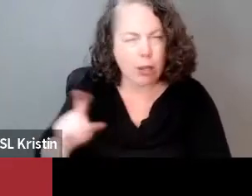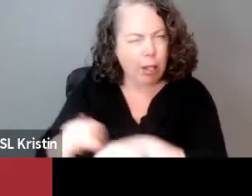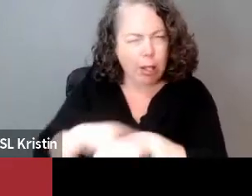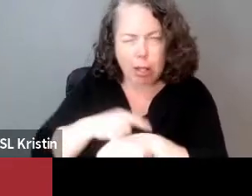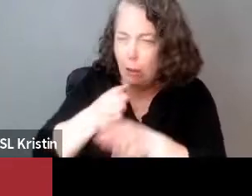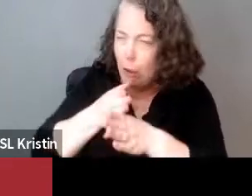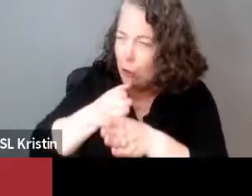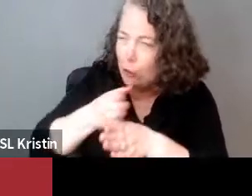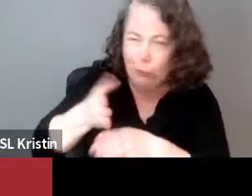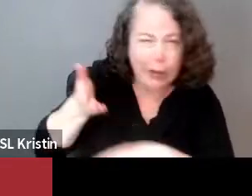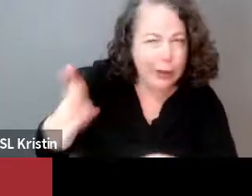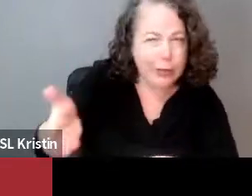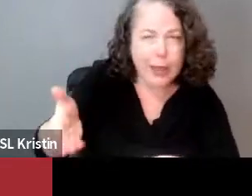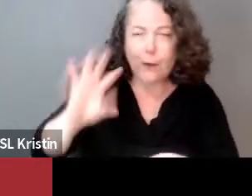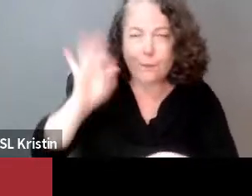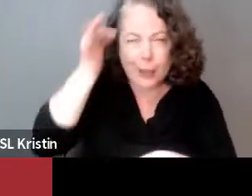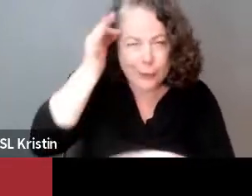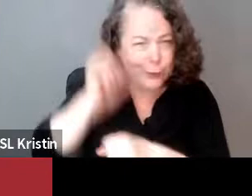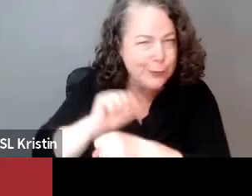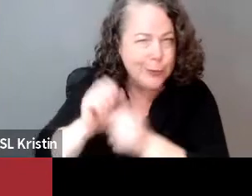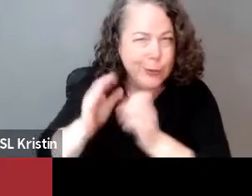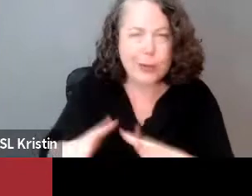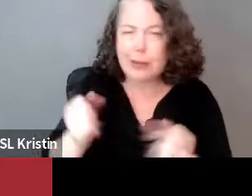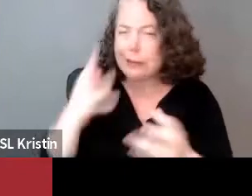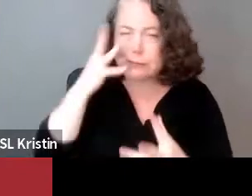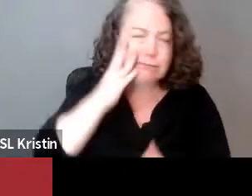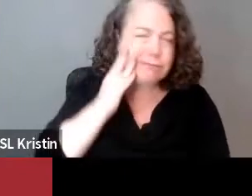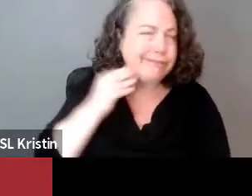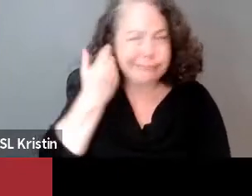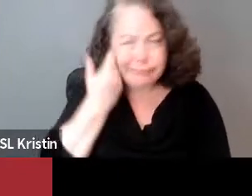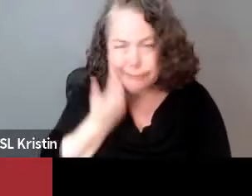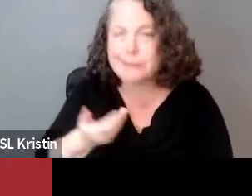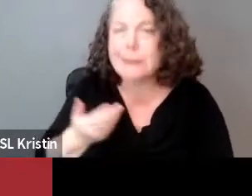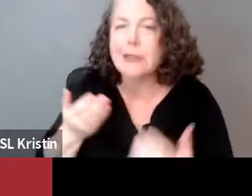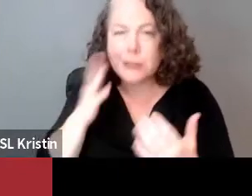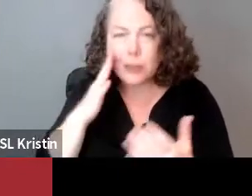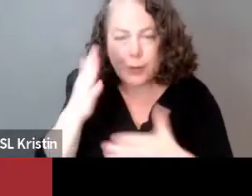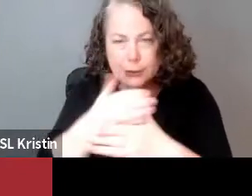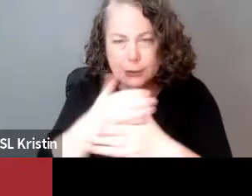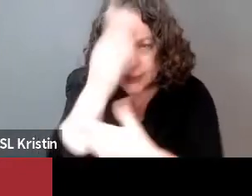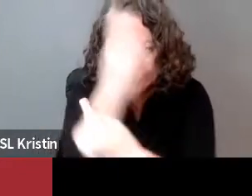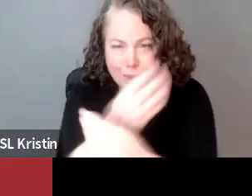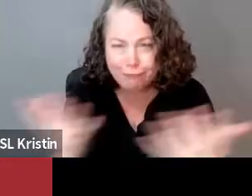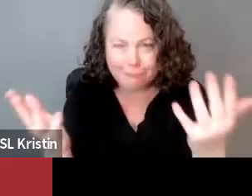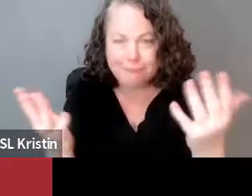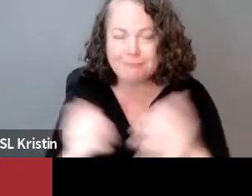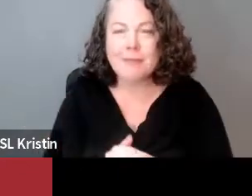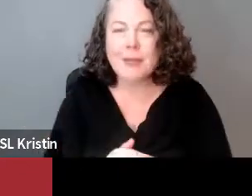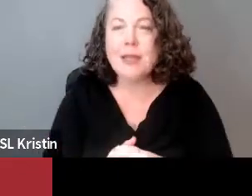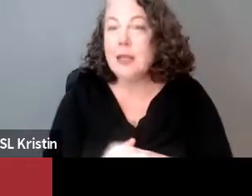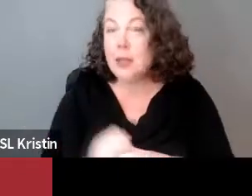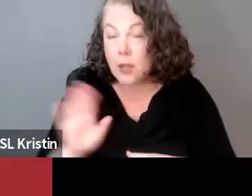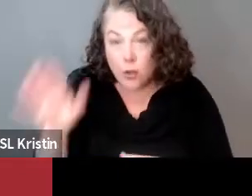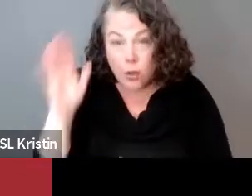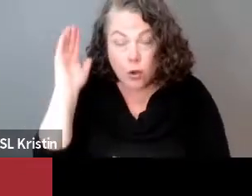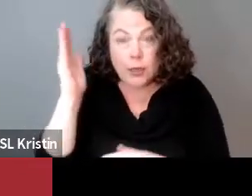so she has a lot of experience and expertise to share with us today. So her presentation is going to cover